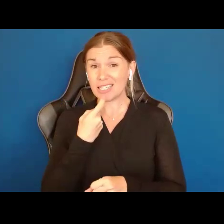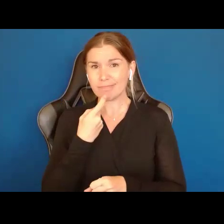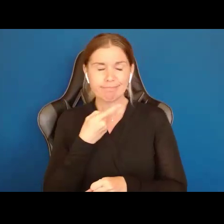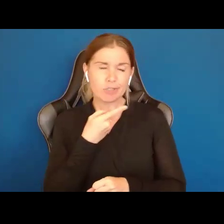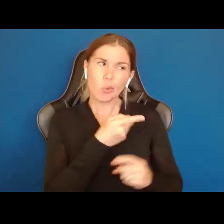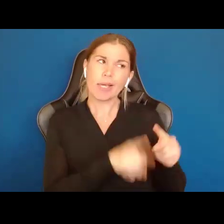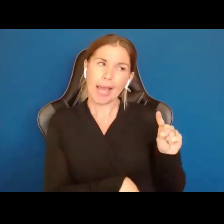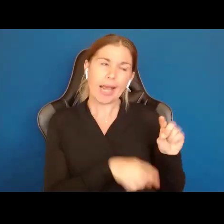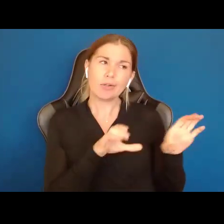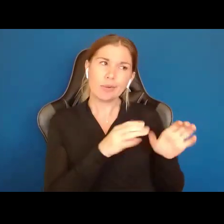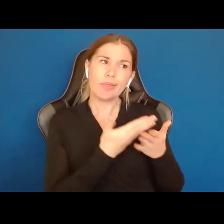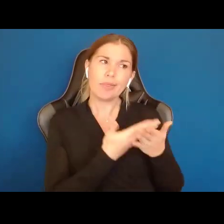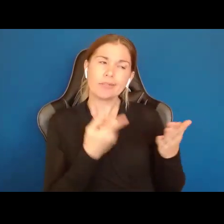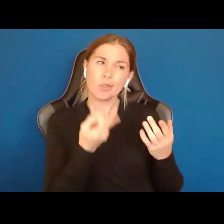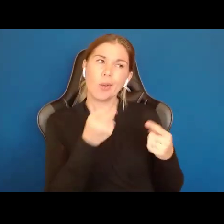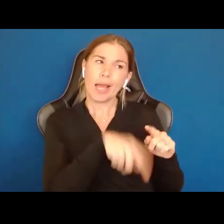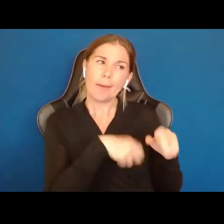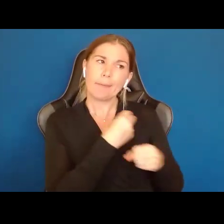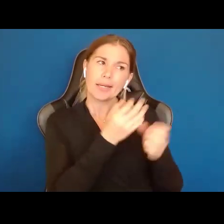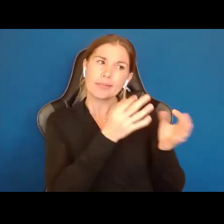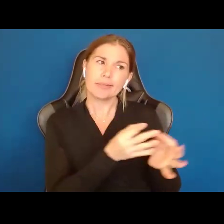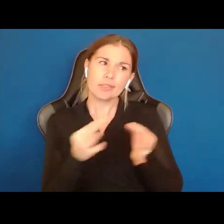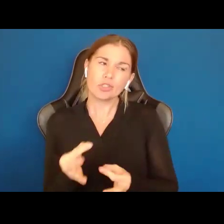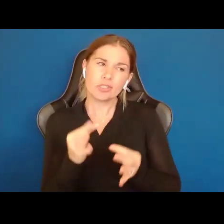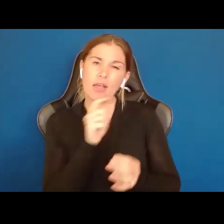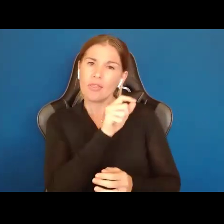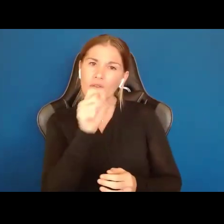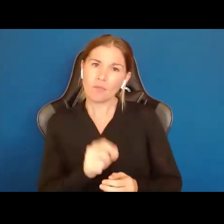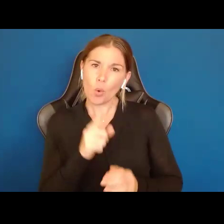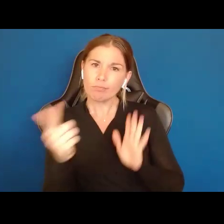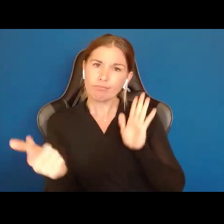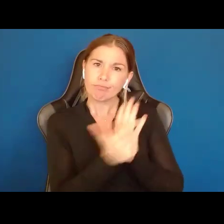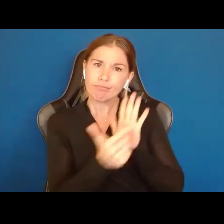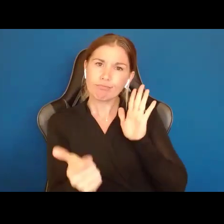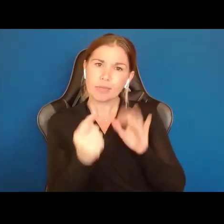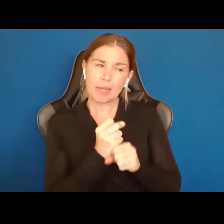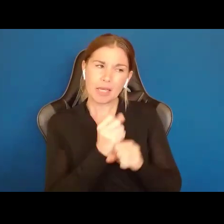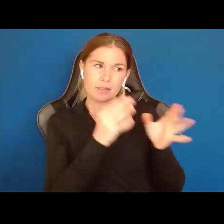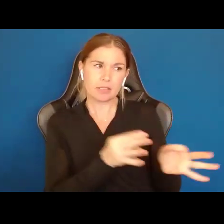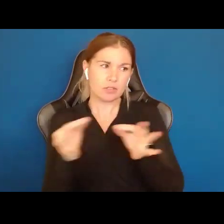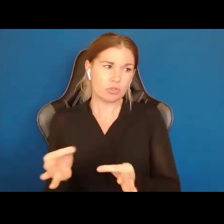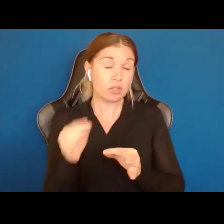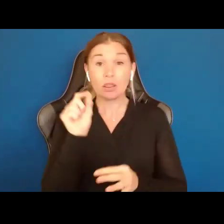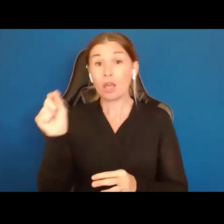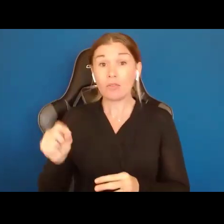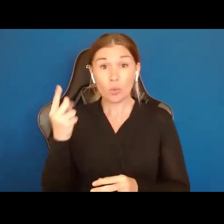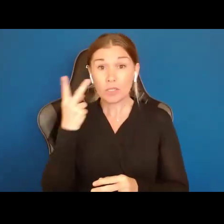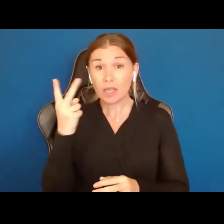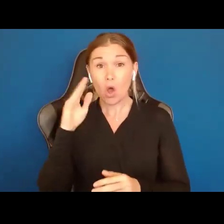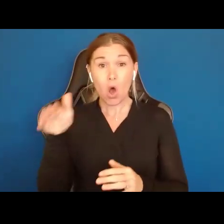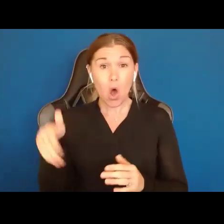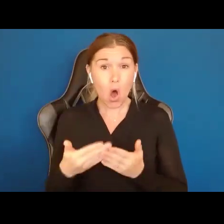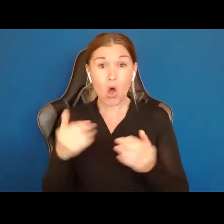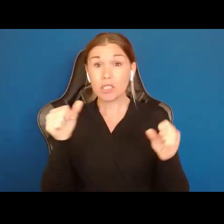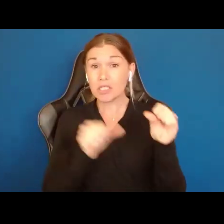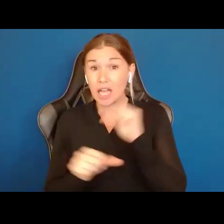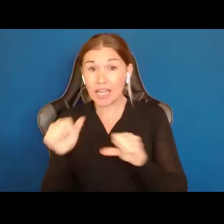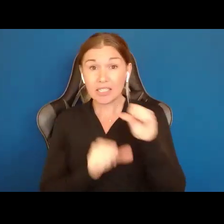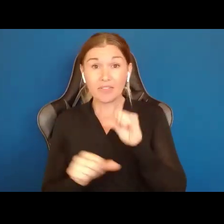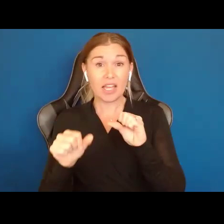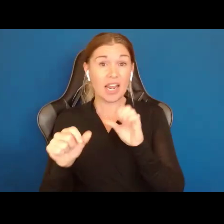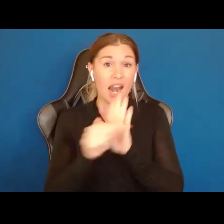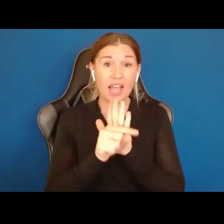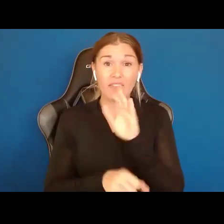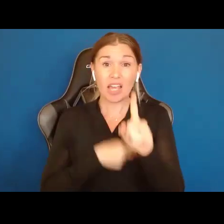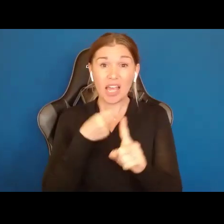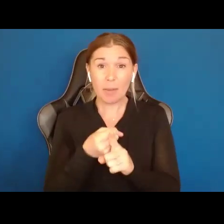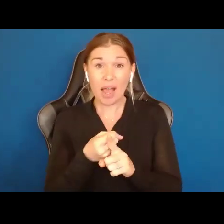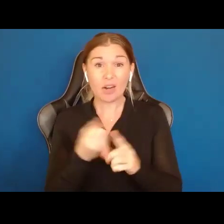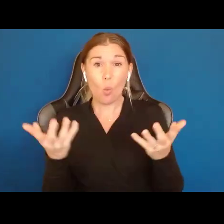They cant make decisions and therefore they should not be allowed to make decisions and therefore we see all of the scientifically proven negative impact of the loss of self determination